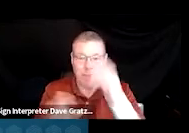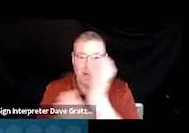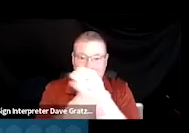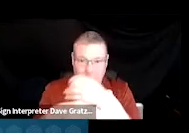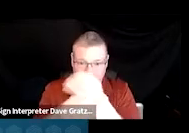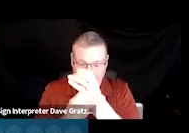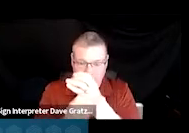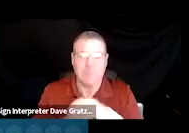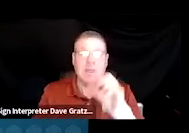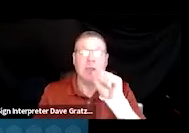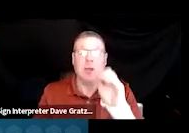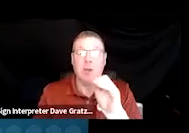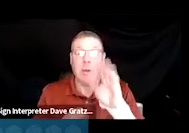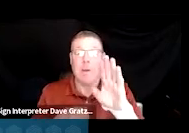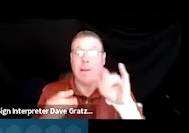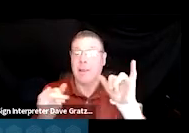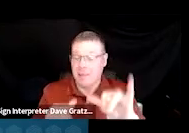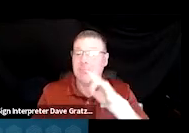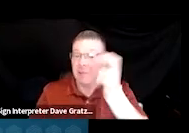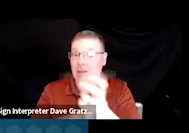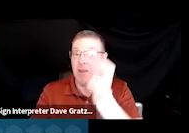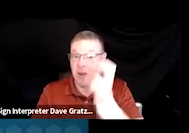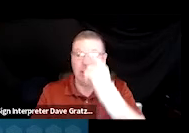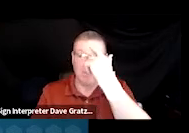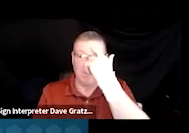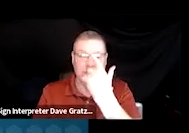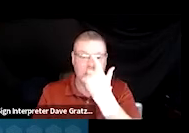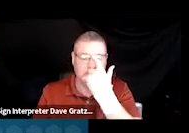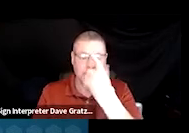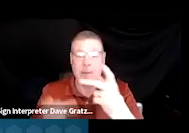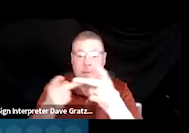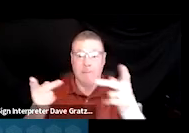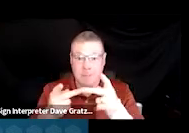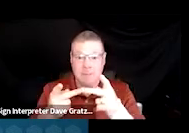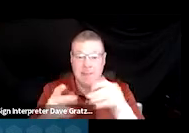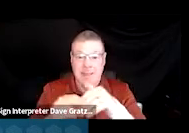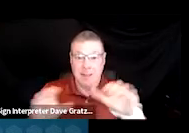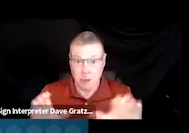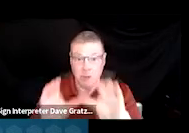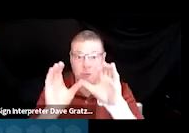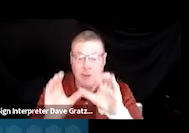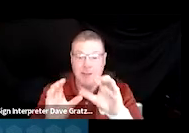So this has been difficult because it's the position in the crisis line are also kind of